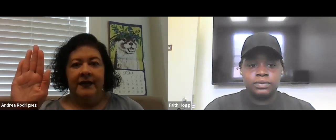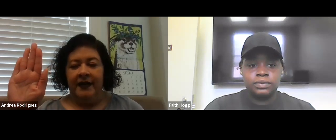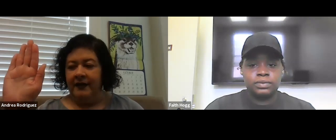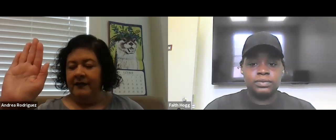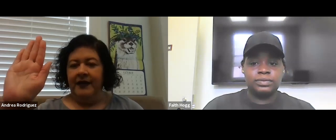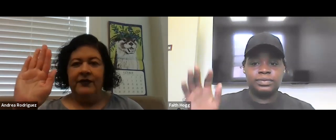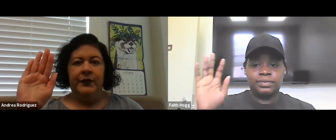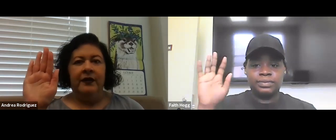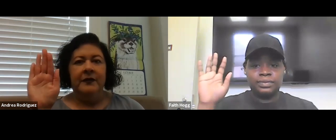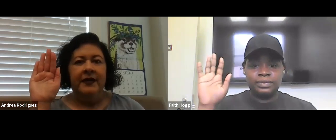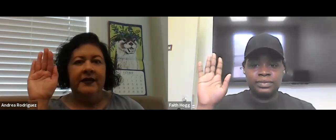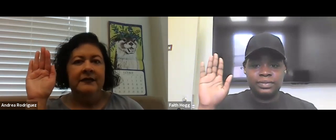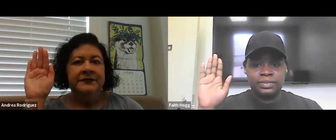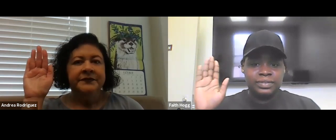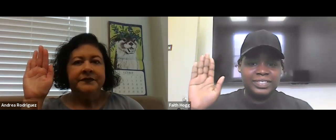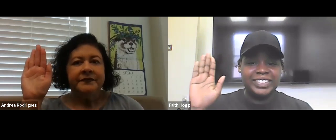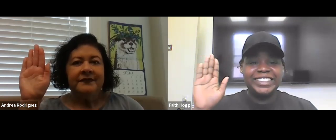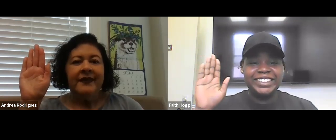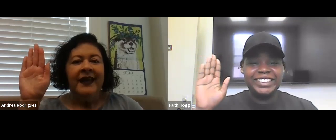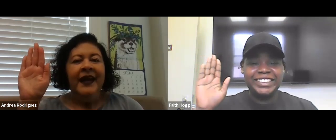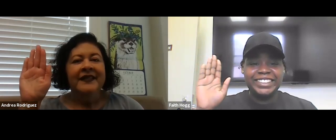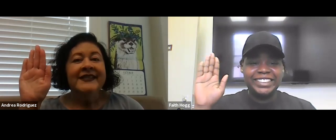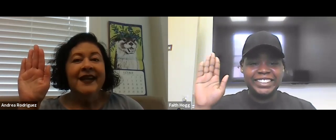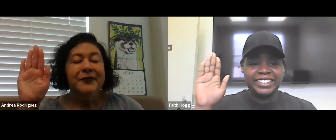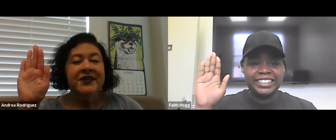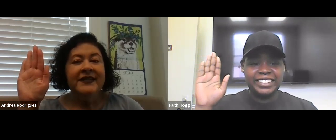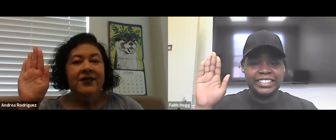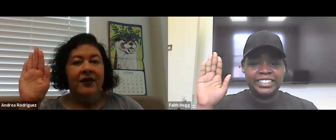like ah, like you're swearing me in. And this is how we should get started